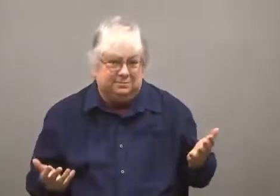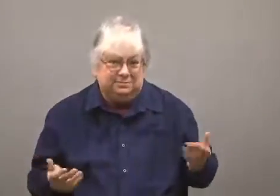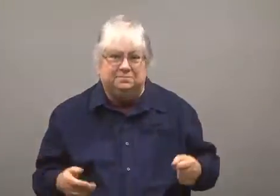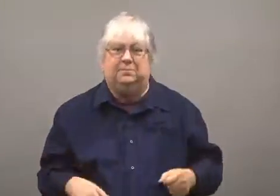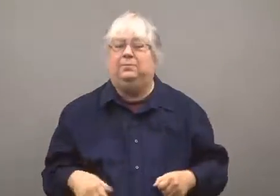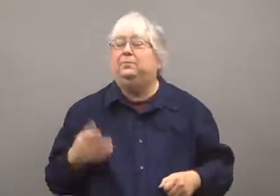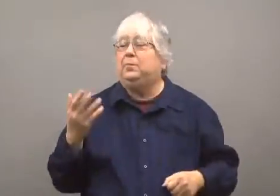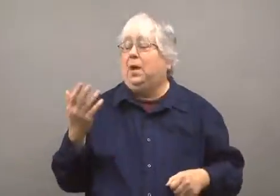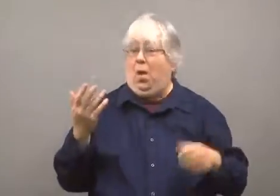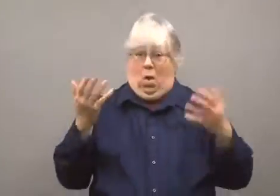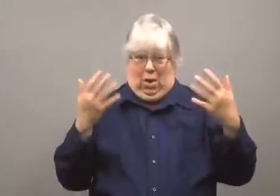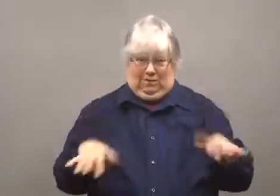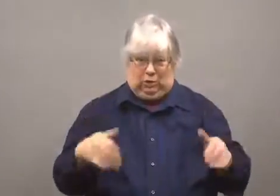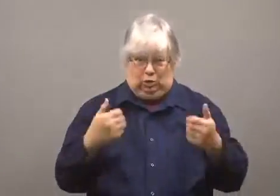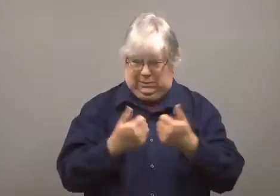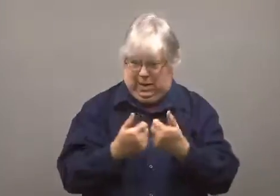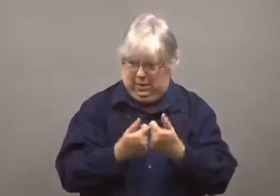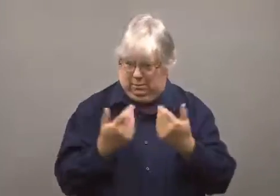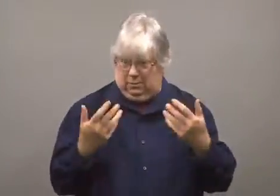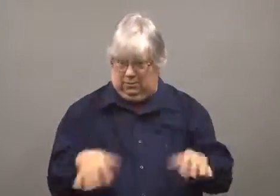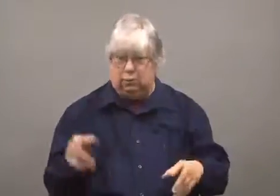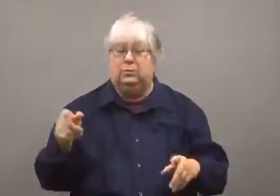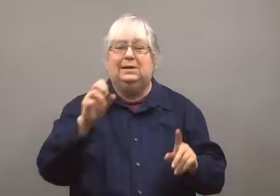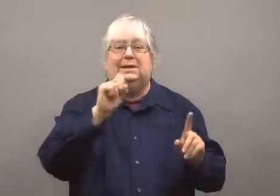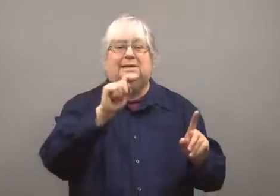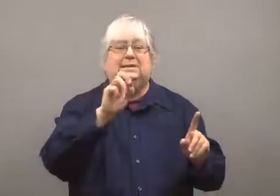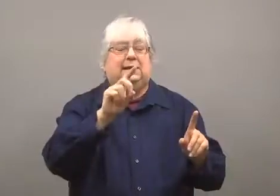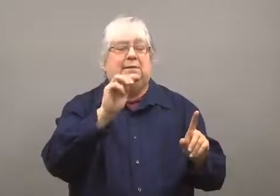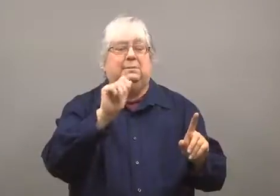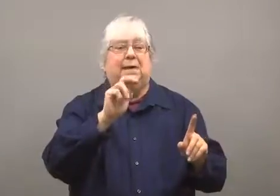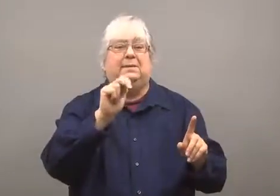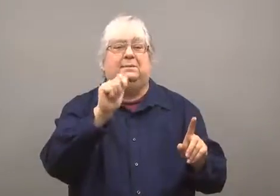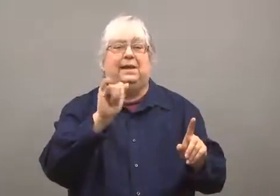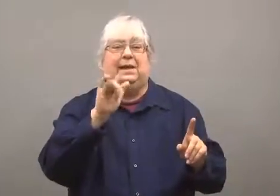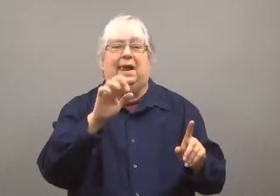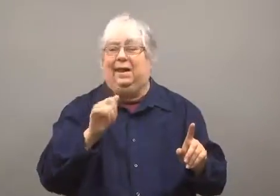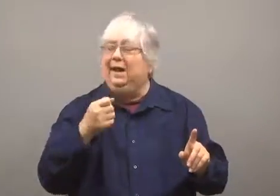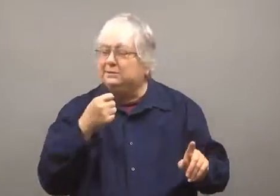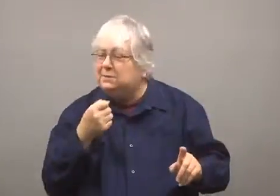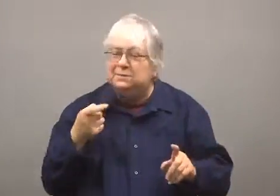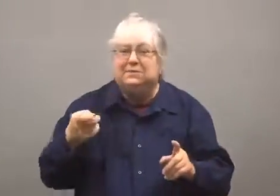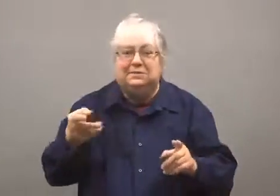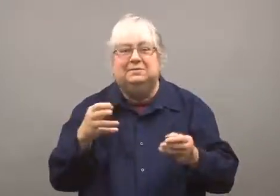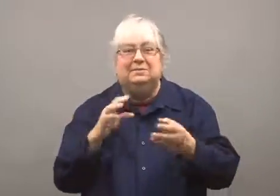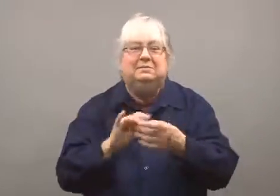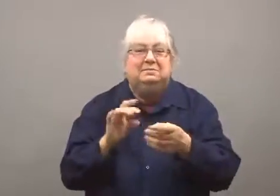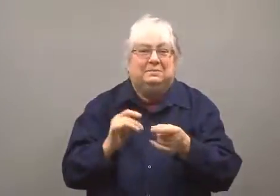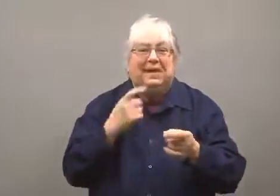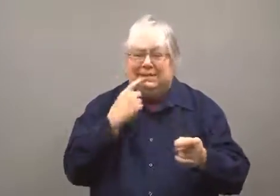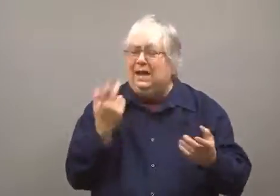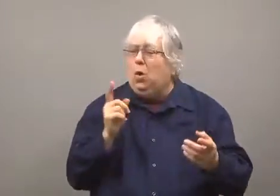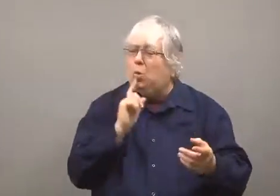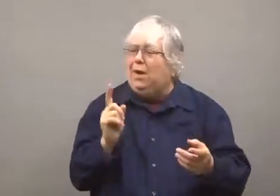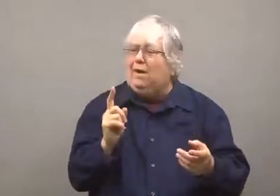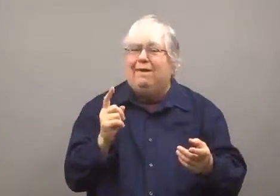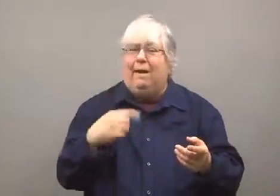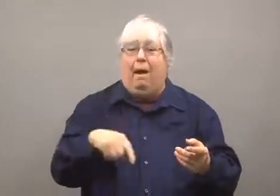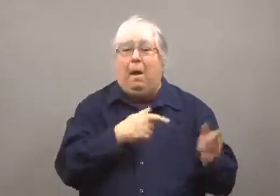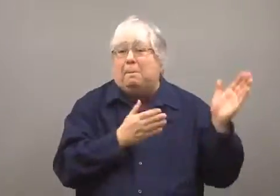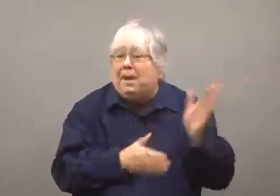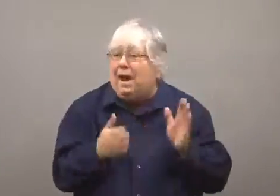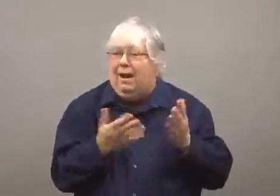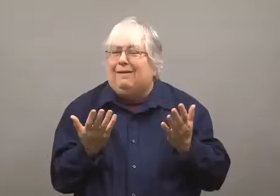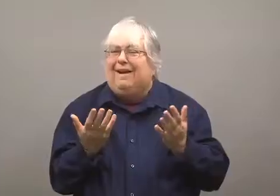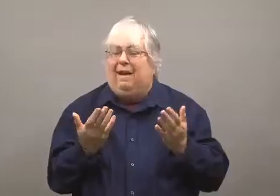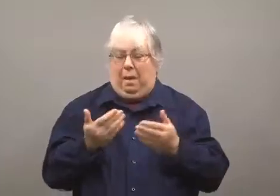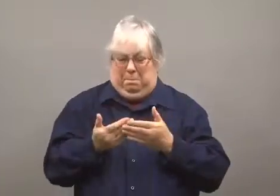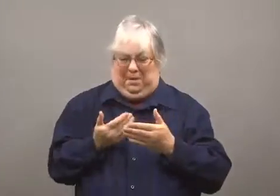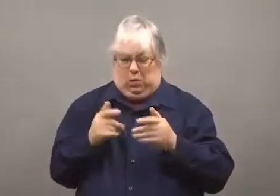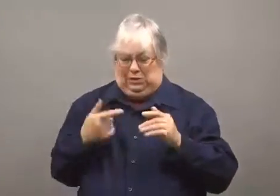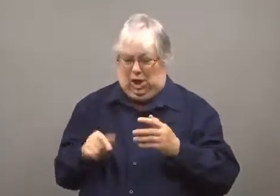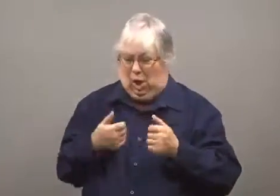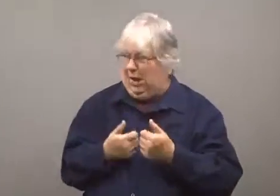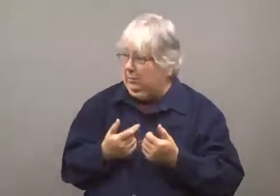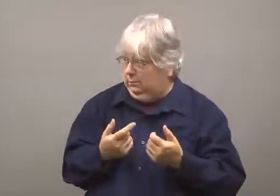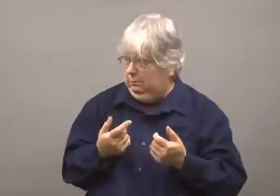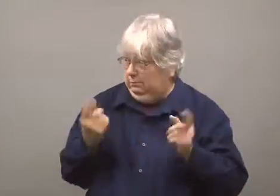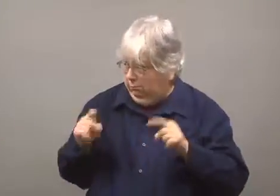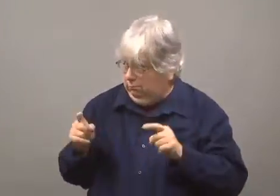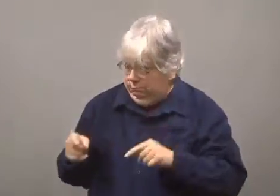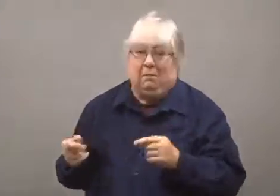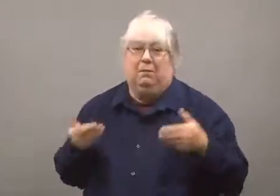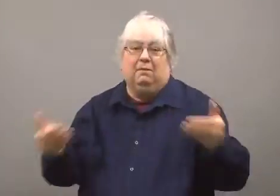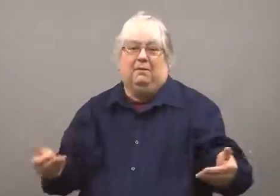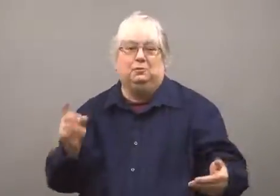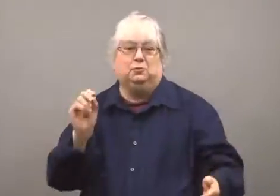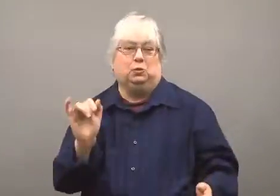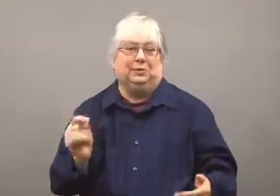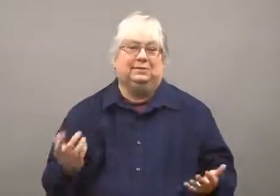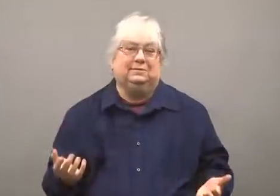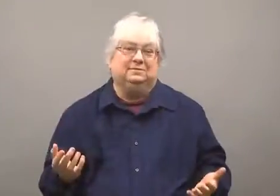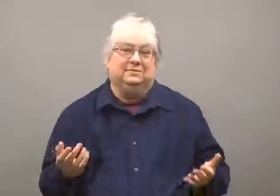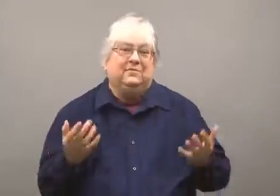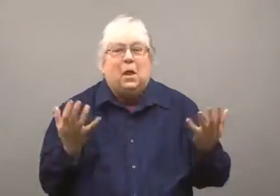In the post-game interview, Stedman Bailey said they decided to do it just before running out.